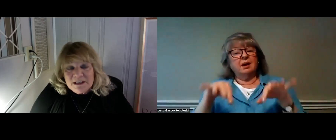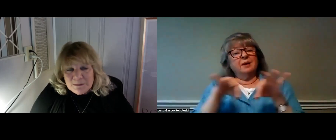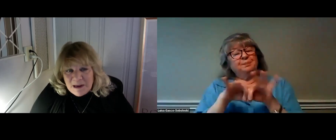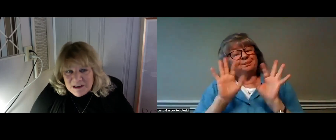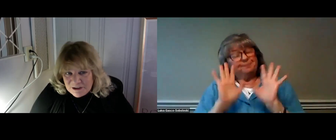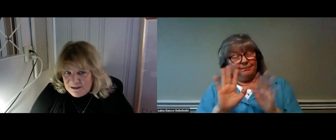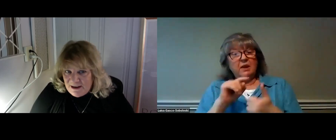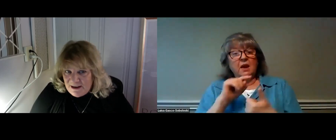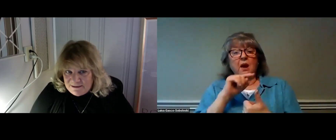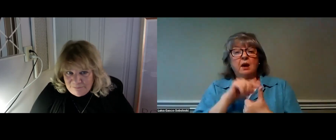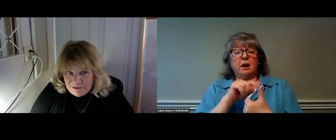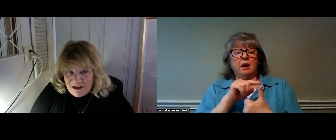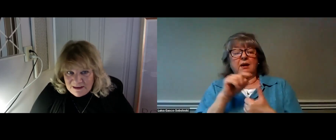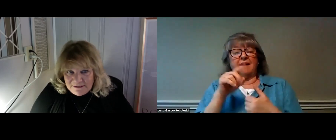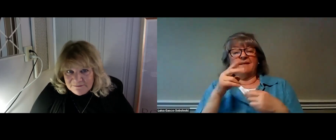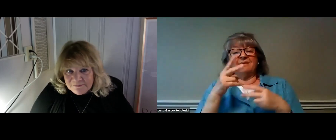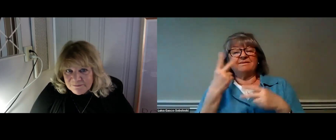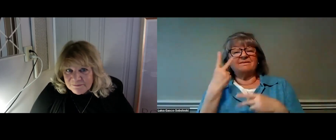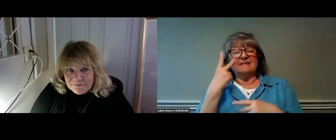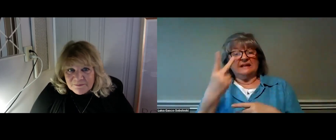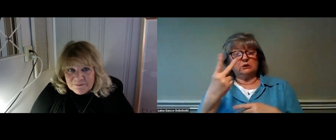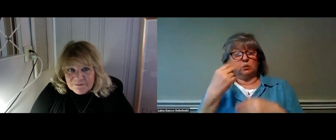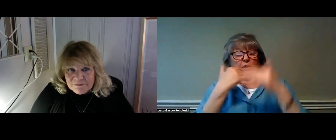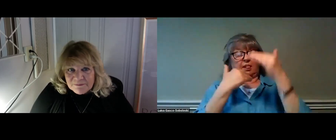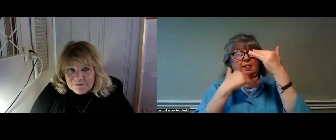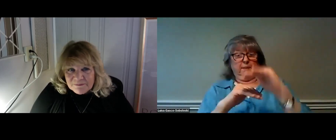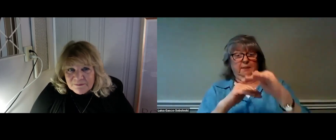not deaf-blind.